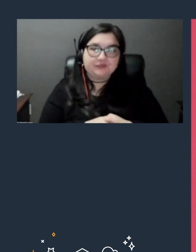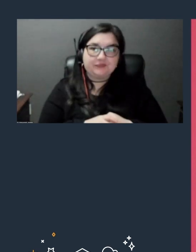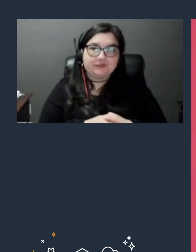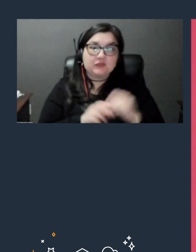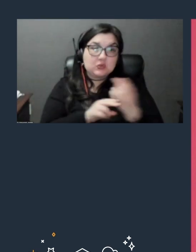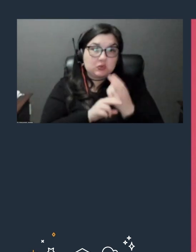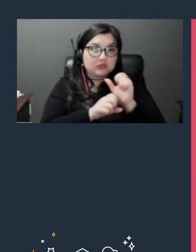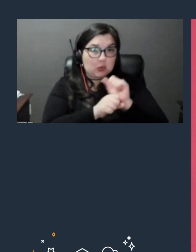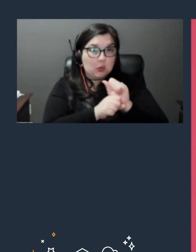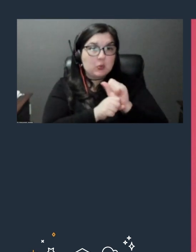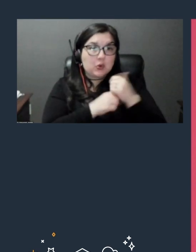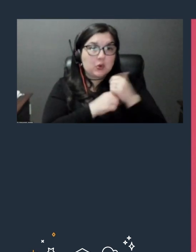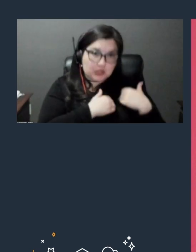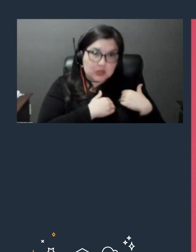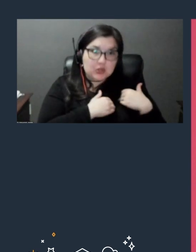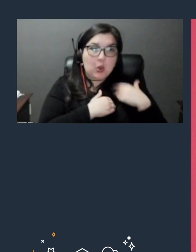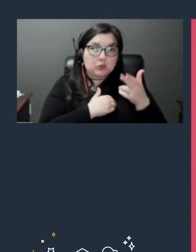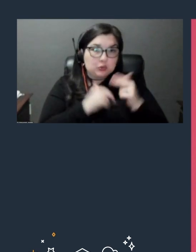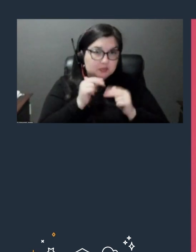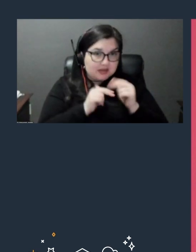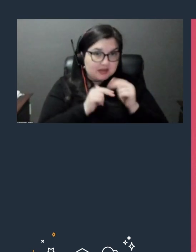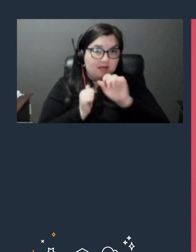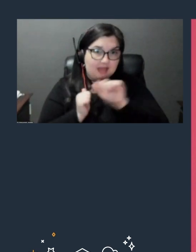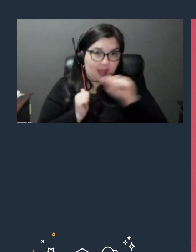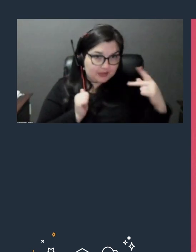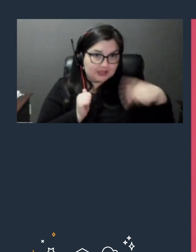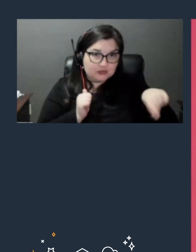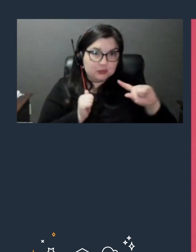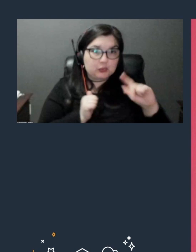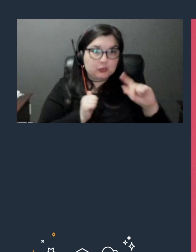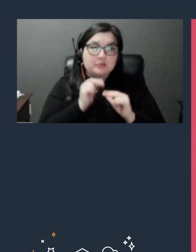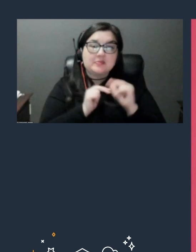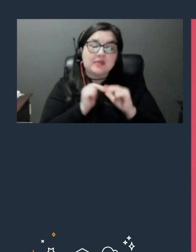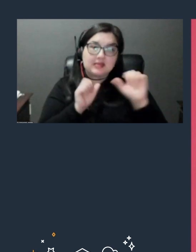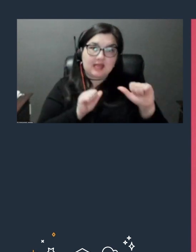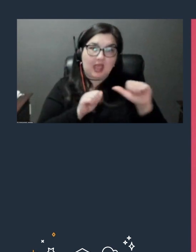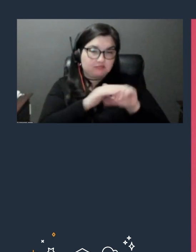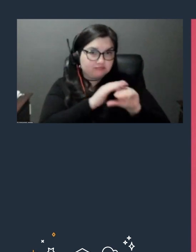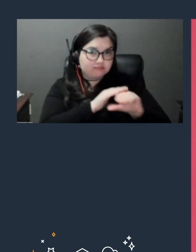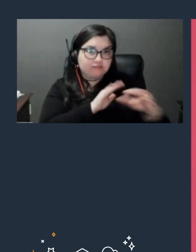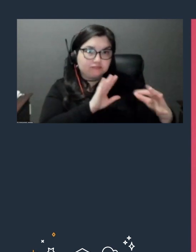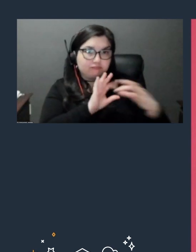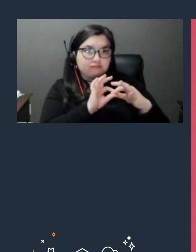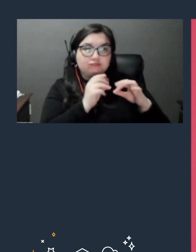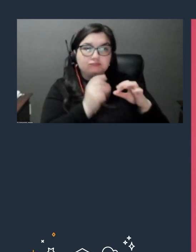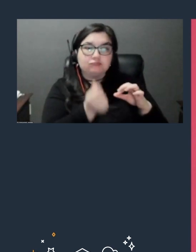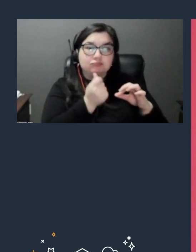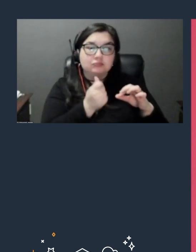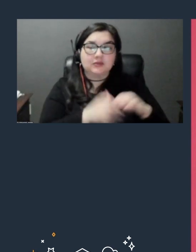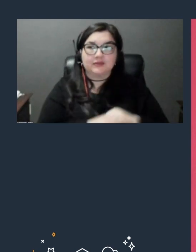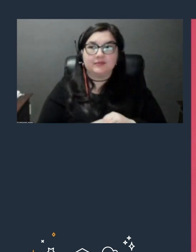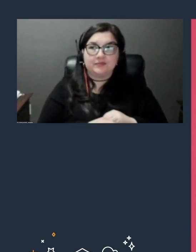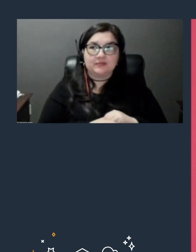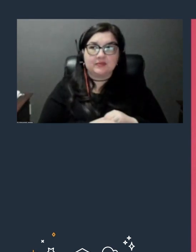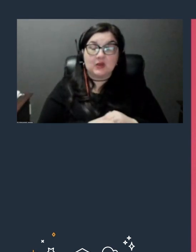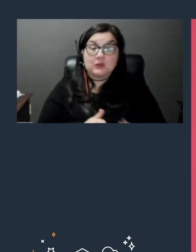the applications that you build that they're accessing. Now, so we, what you're about to hear here. We're gonna talk about building resilient